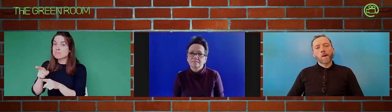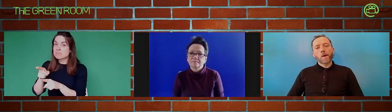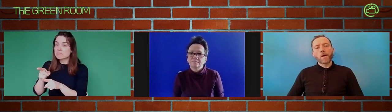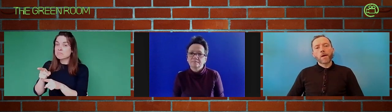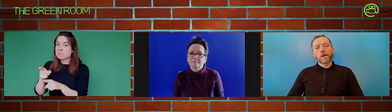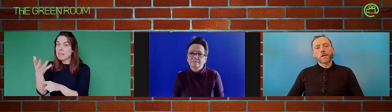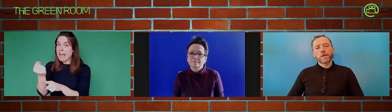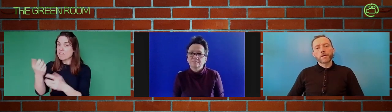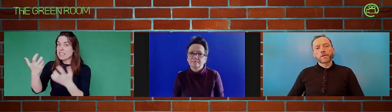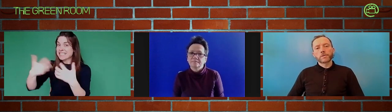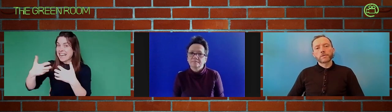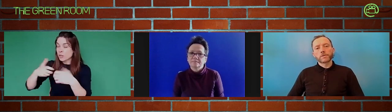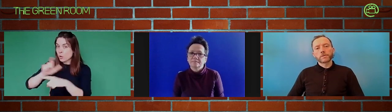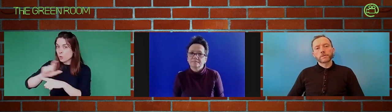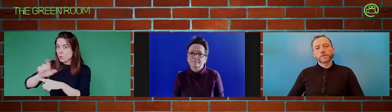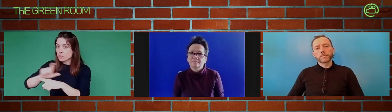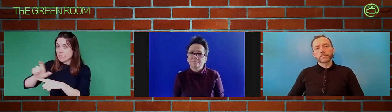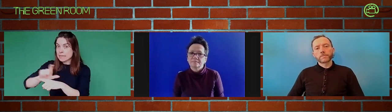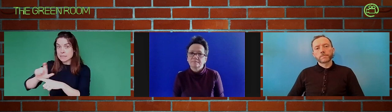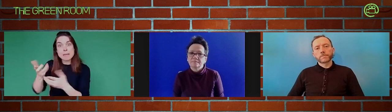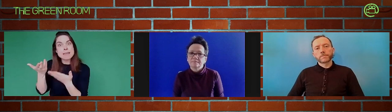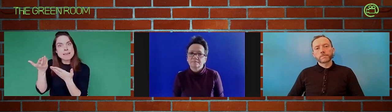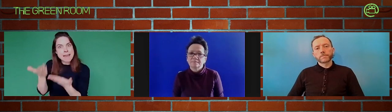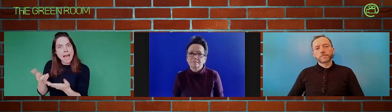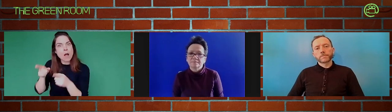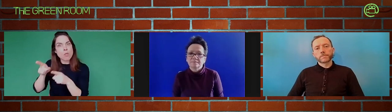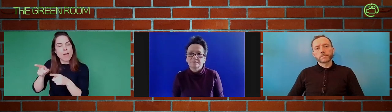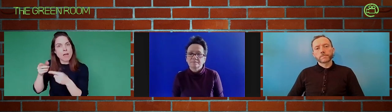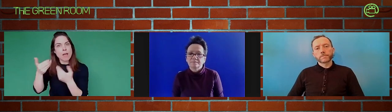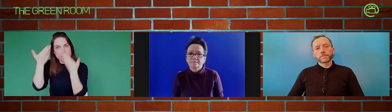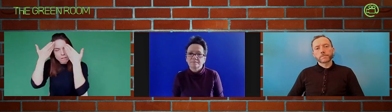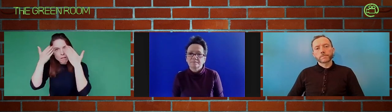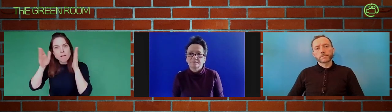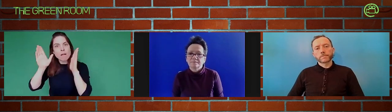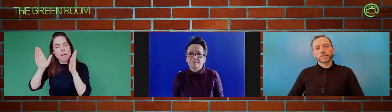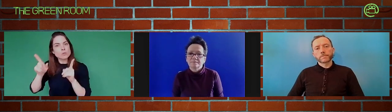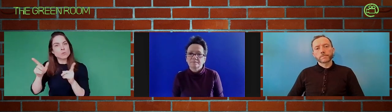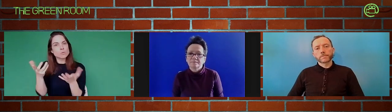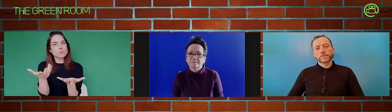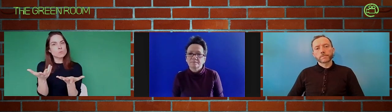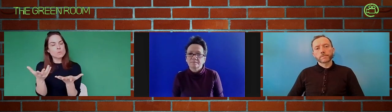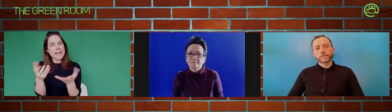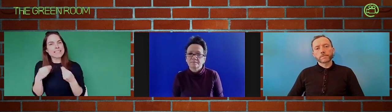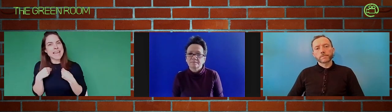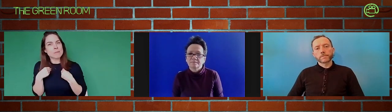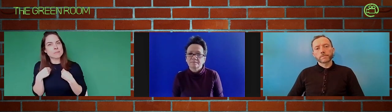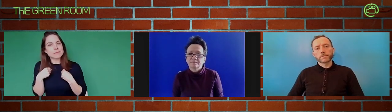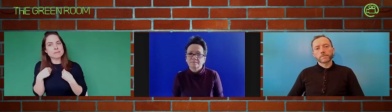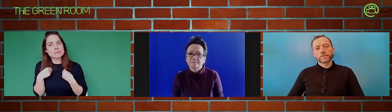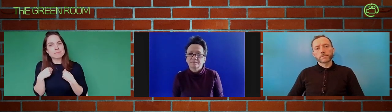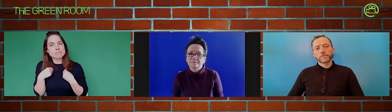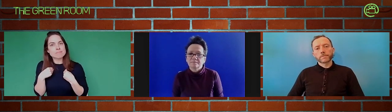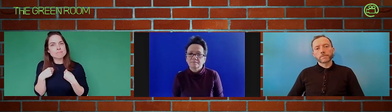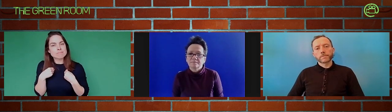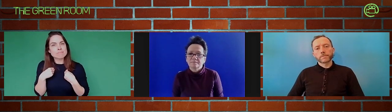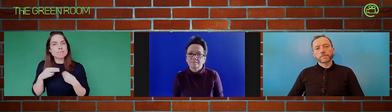to receiving deaf and disabled students. I don't know about them all but I do know that